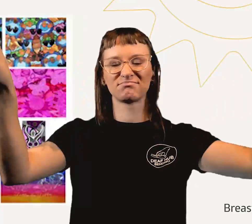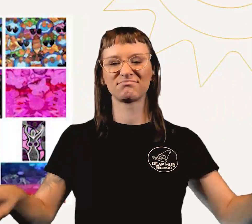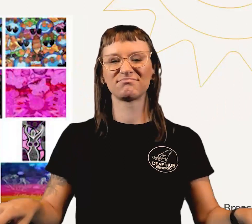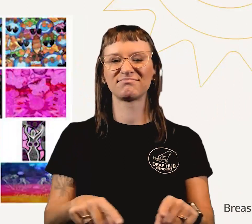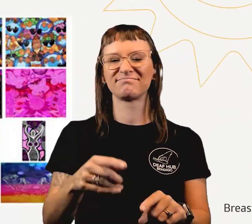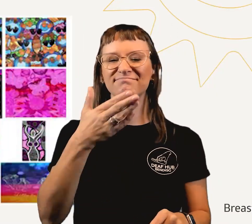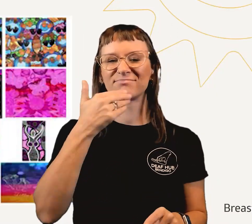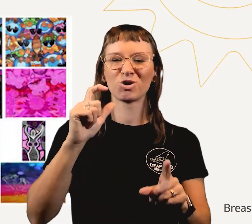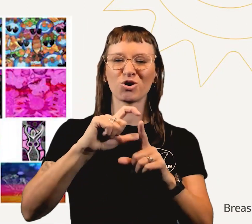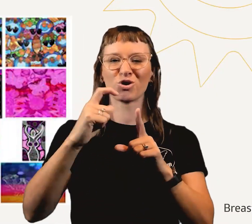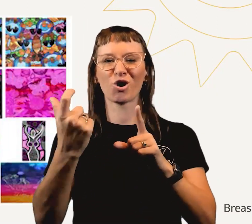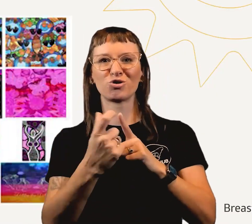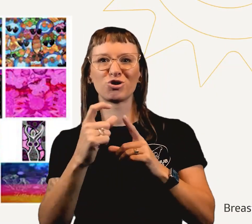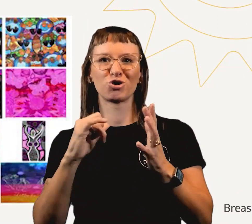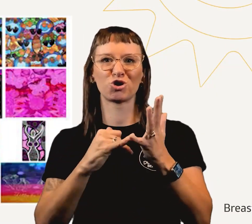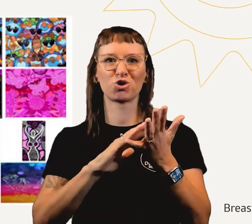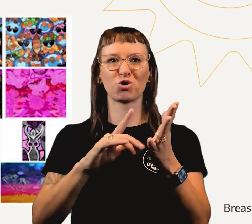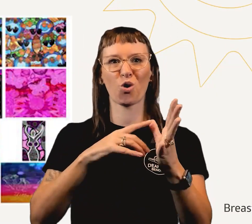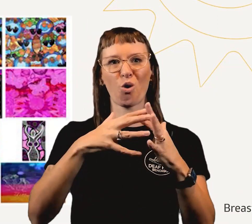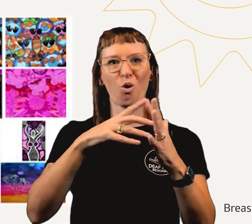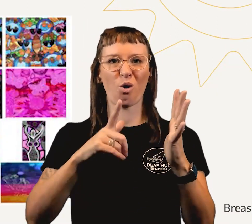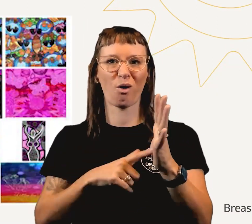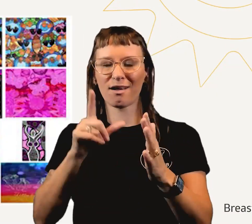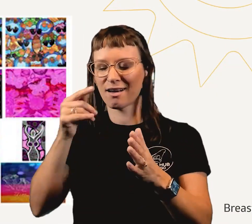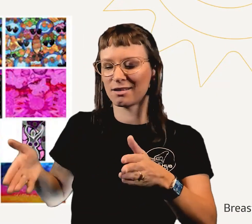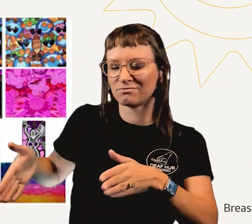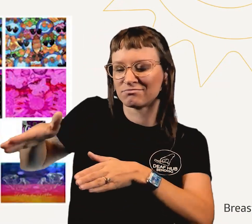BreastScreen Victoria worked with 8 Aboriginal Community Controlled